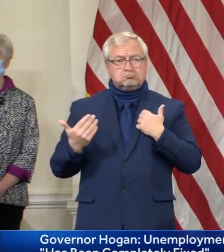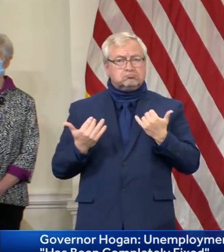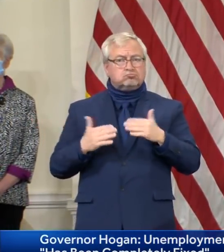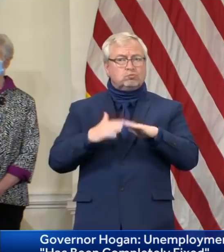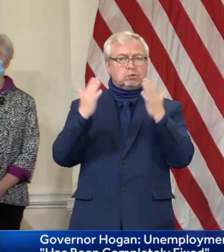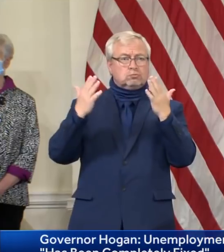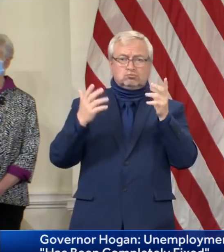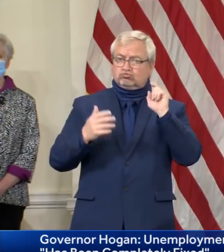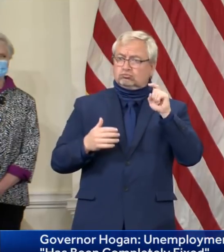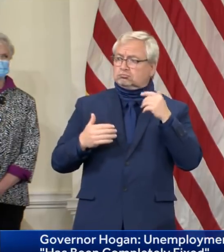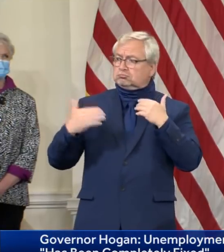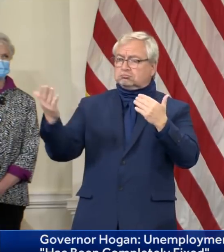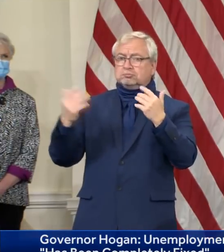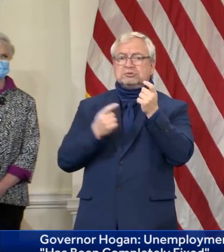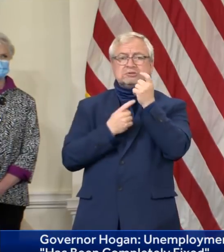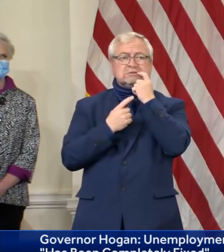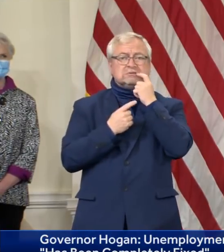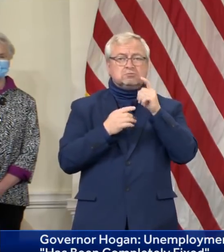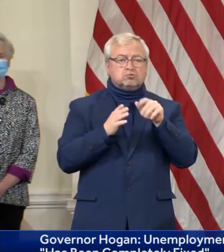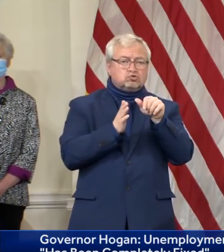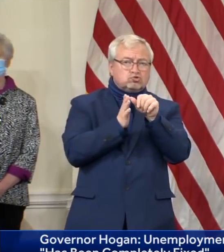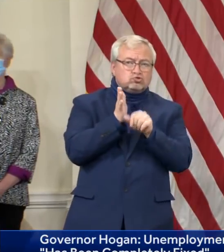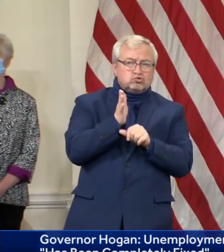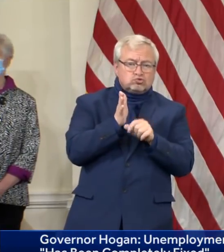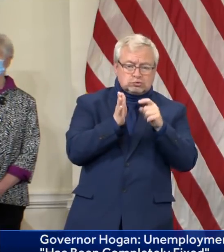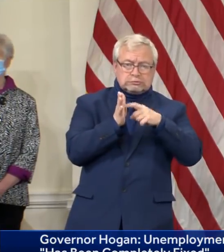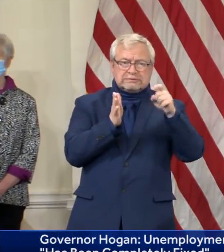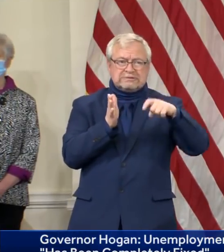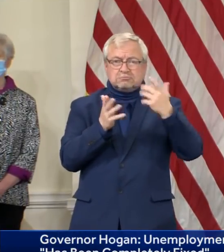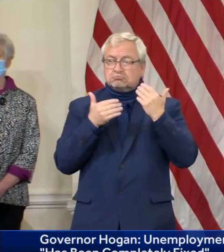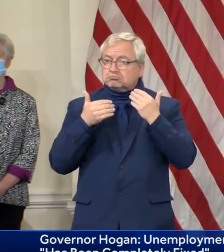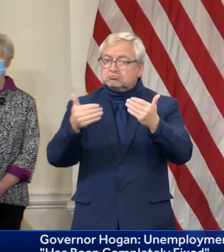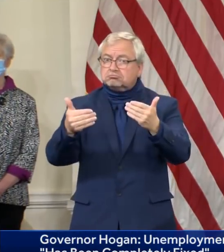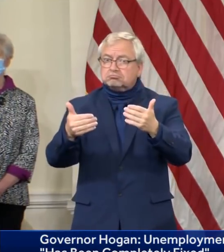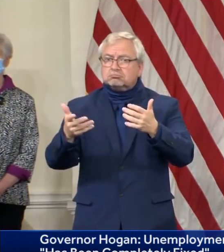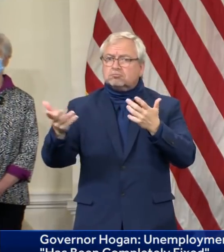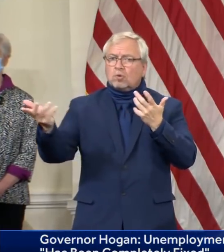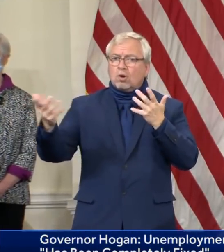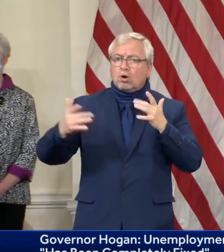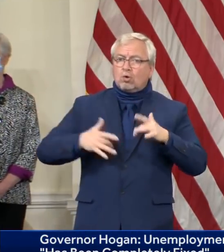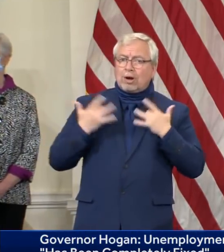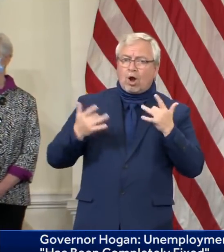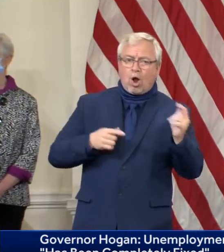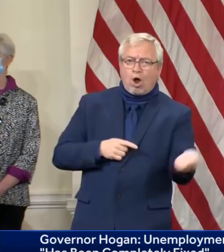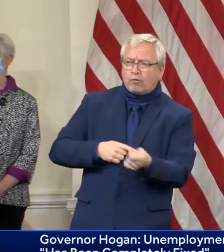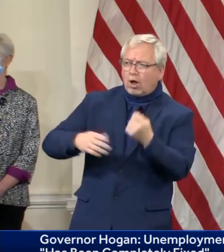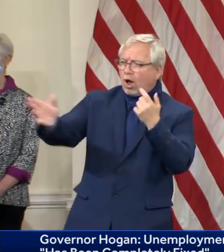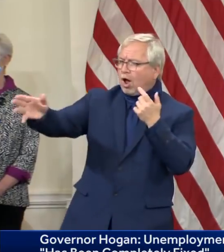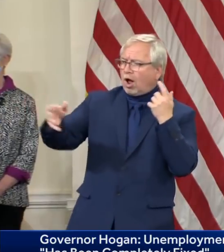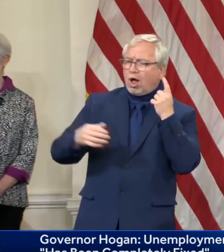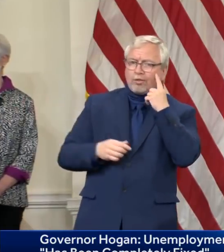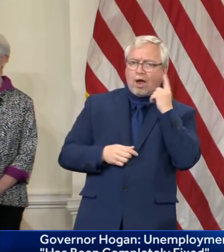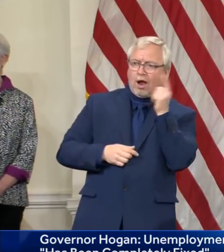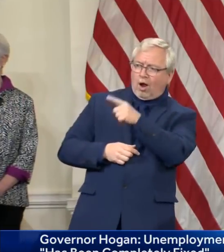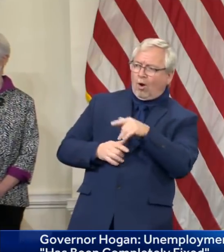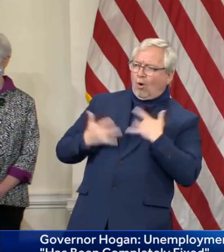ARE THEY INCLUDED IN THIS? YES. DO YOU NEED SOME DENTAL WORK?